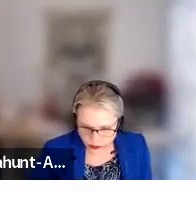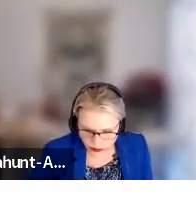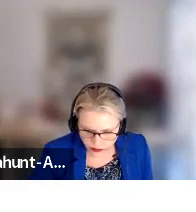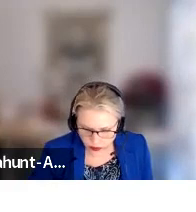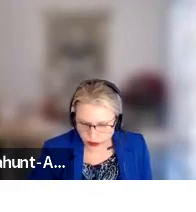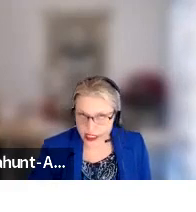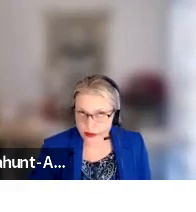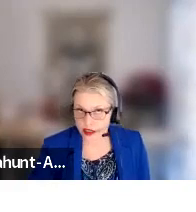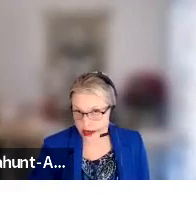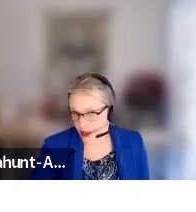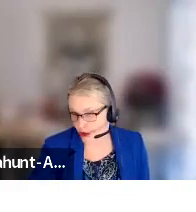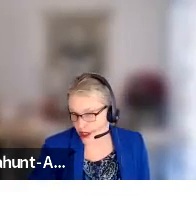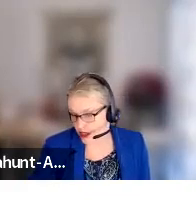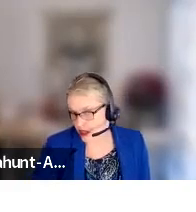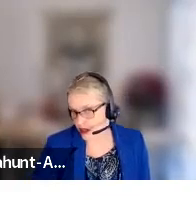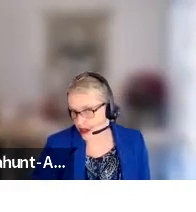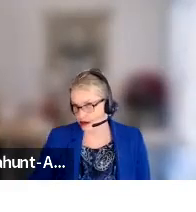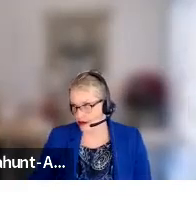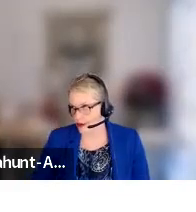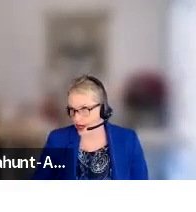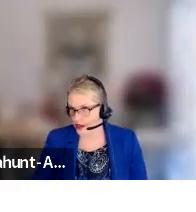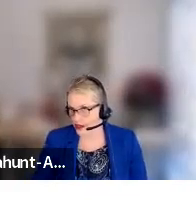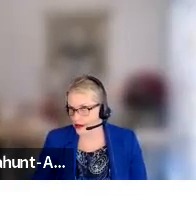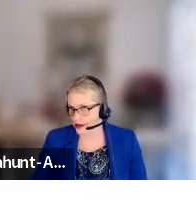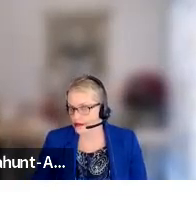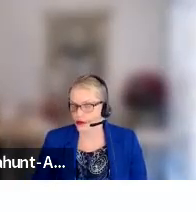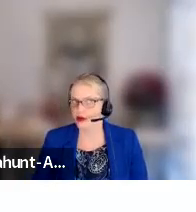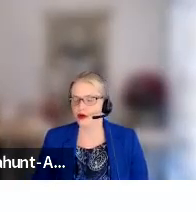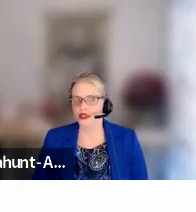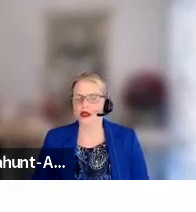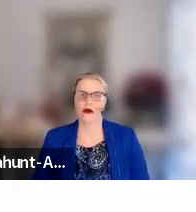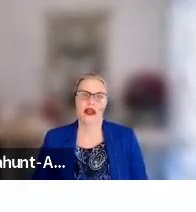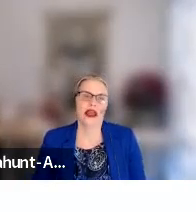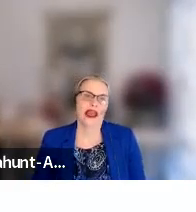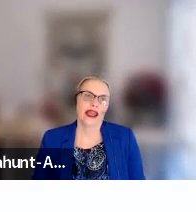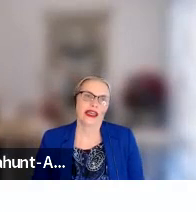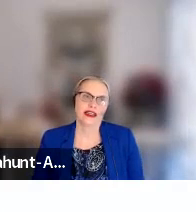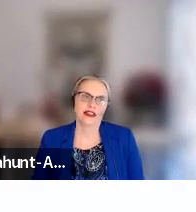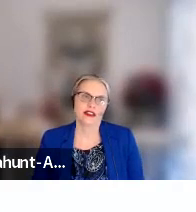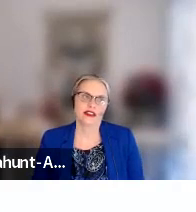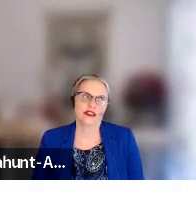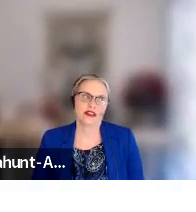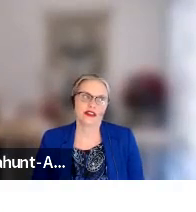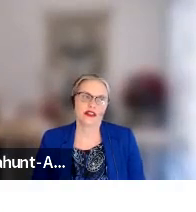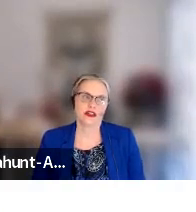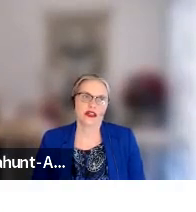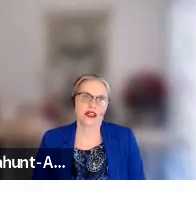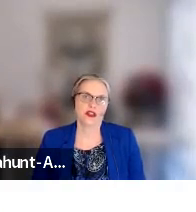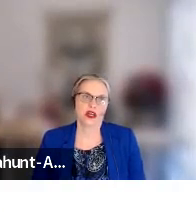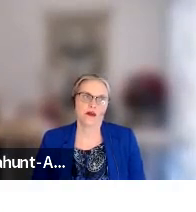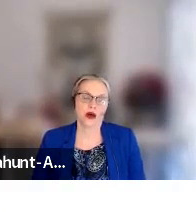No, an email maybe three days ago, four days ago, three or four days ago, and it was a